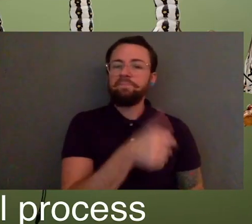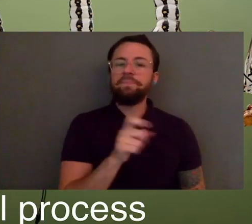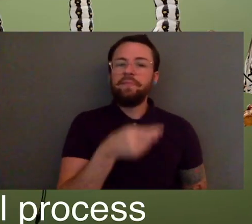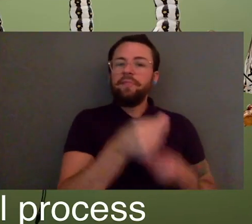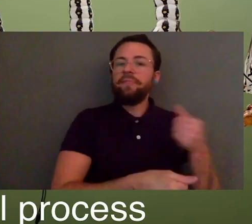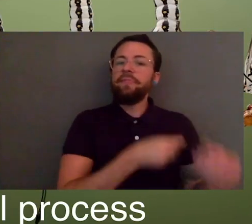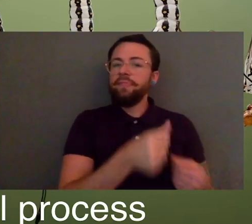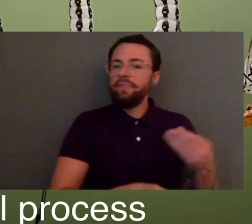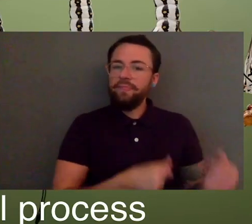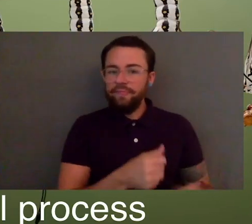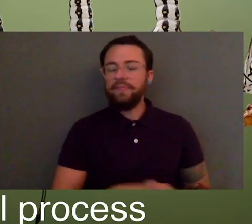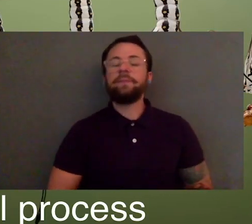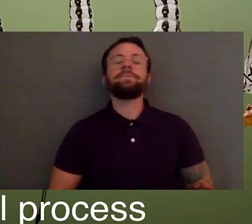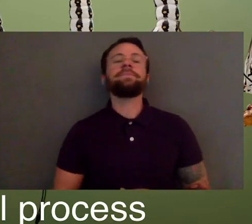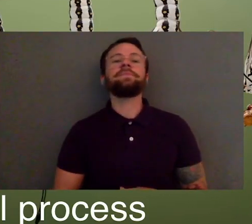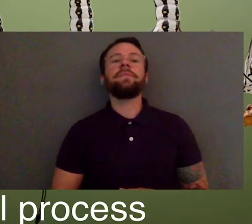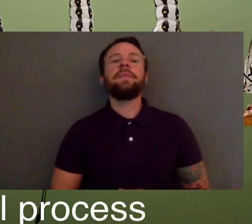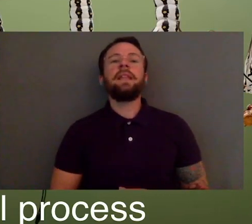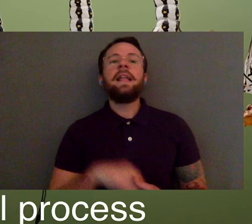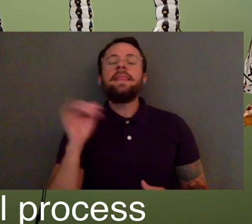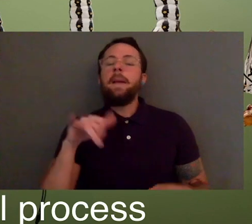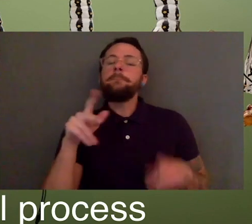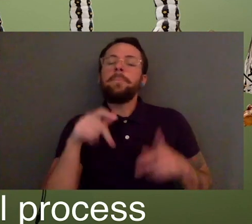laying funds for these things.